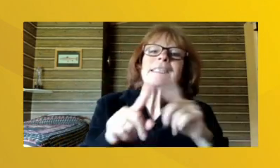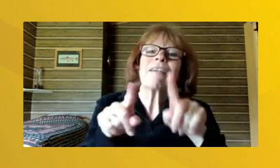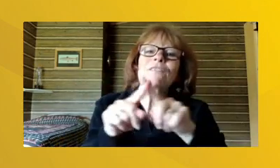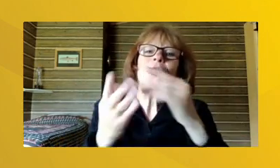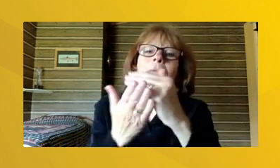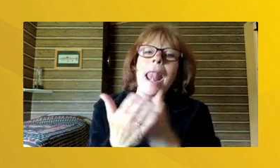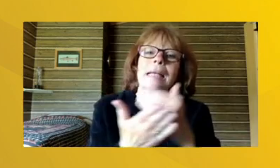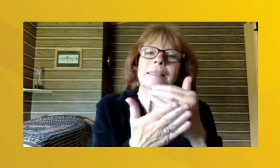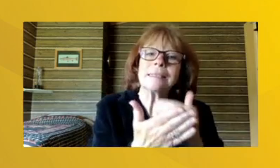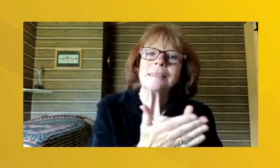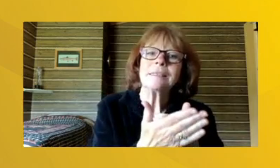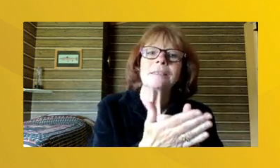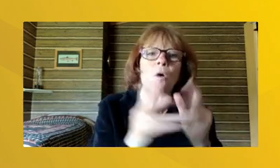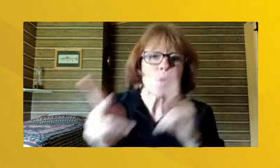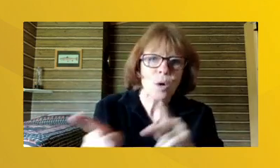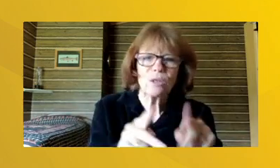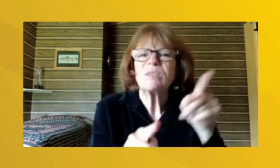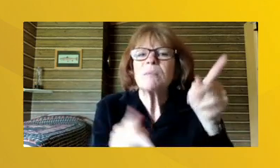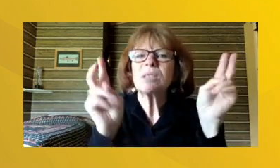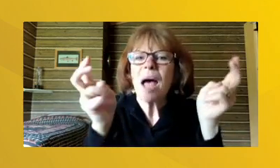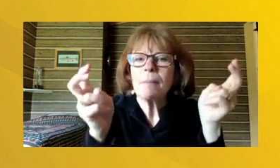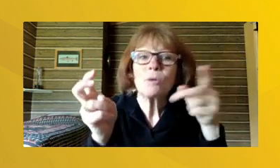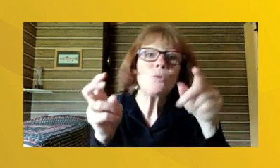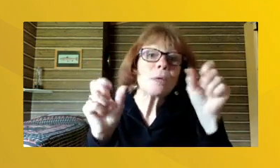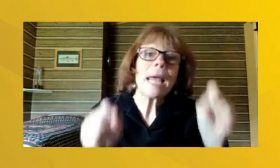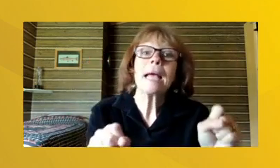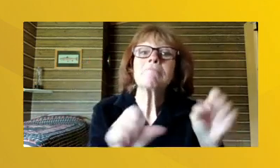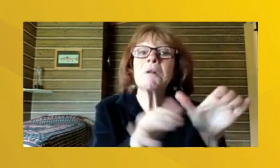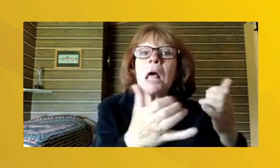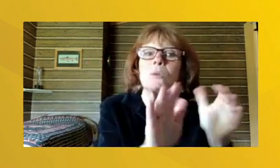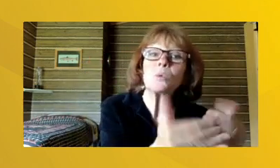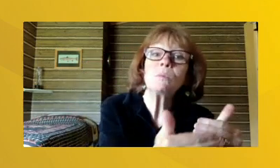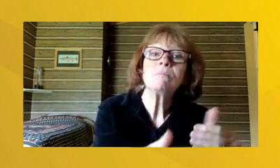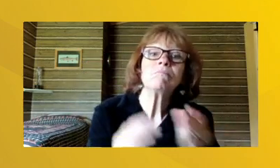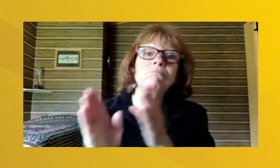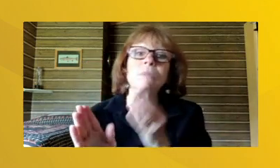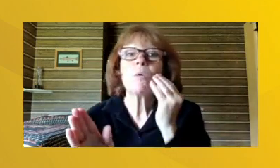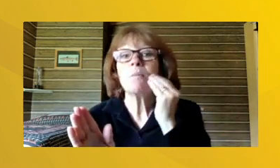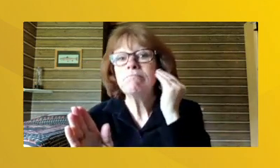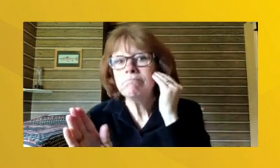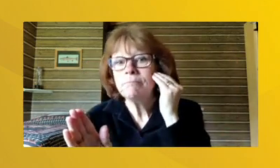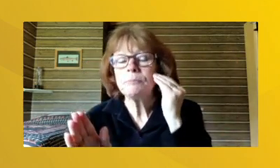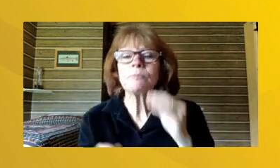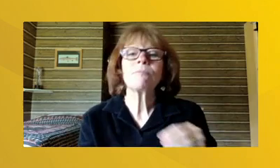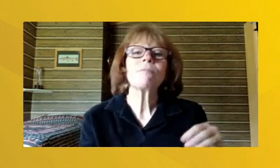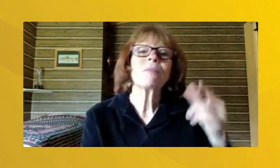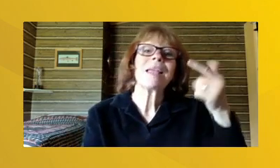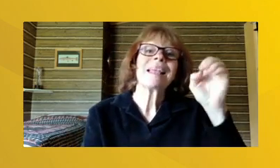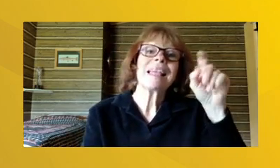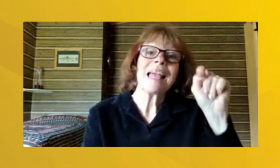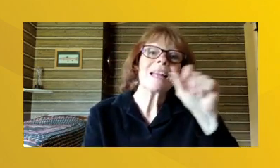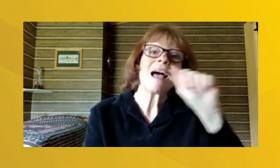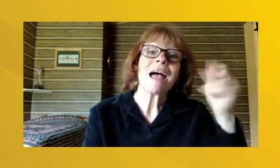use in your classroom or with your kids at home. And then we have the Get a Head Start with the Smithsonian treasure hunt.